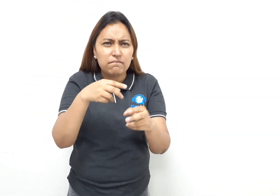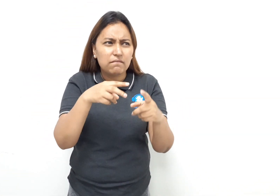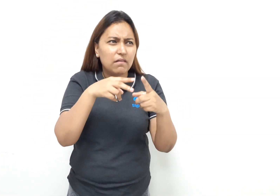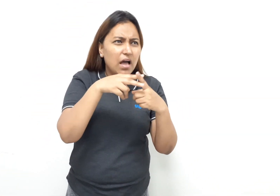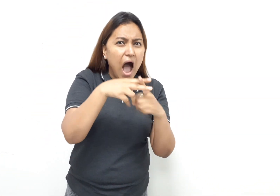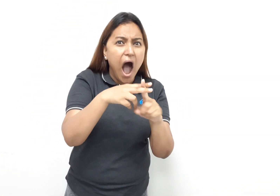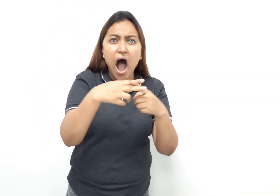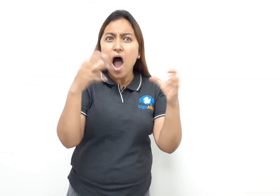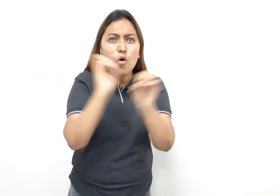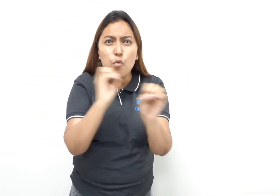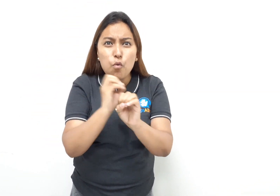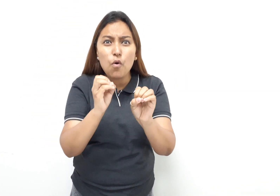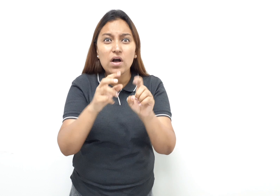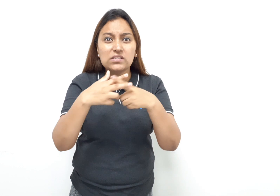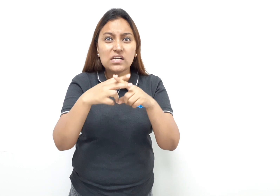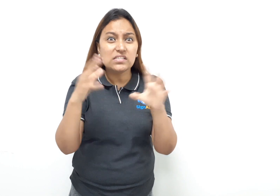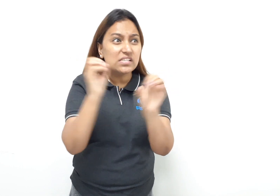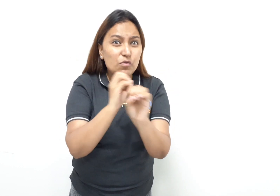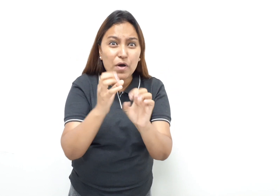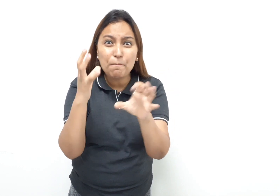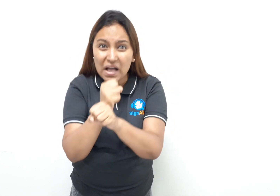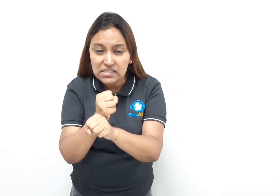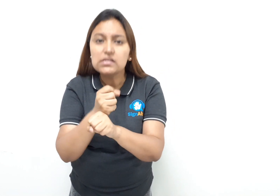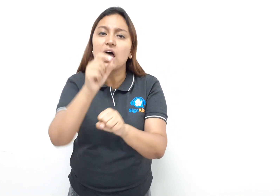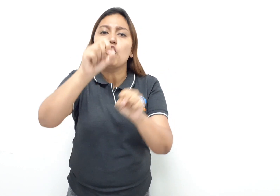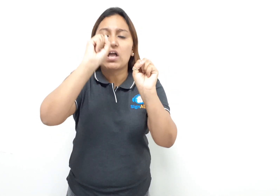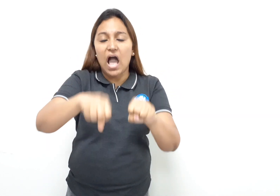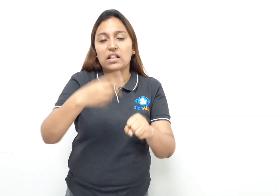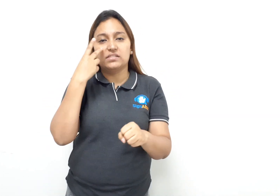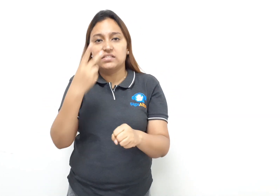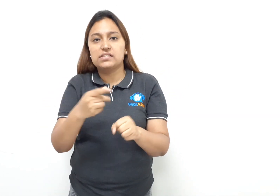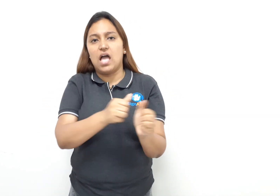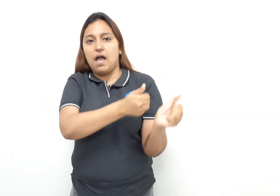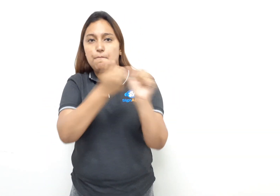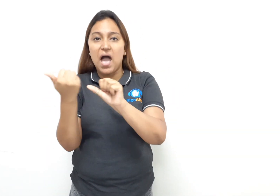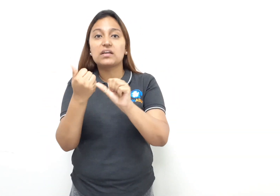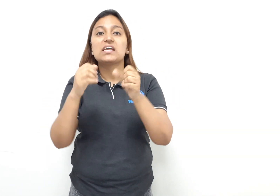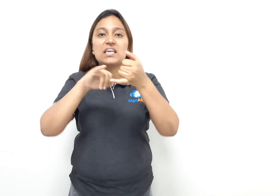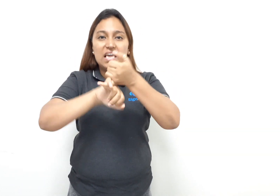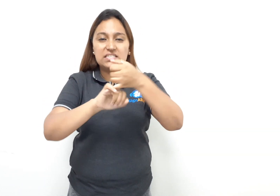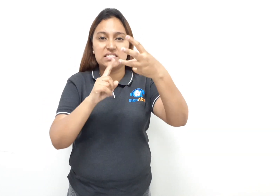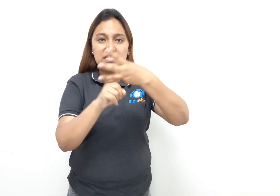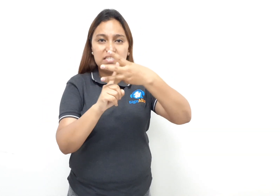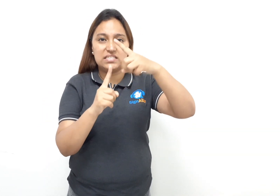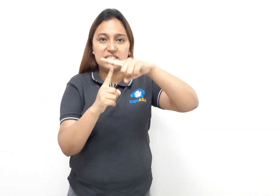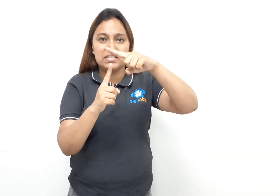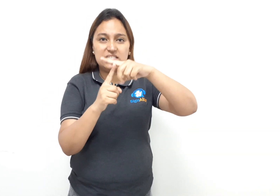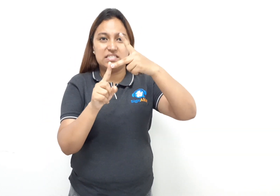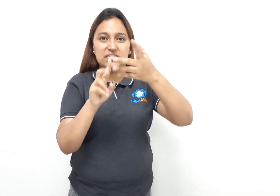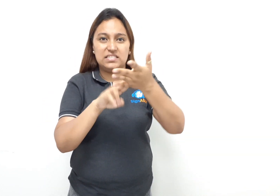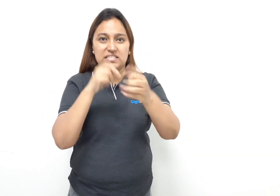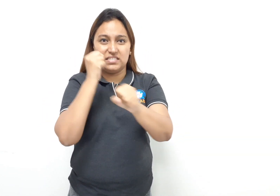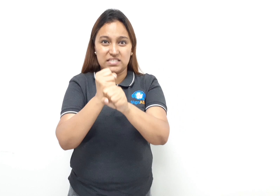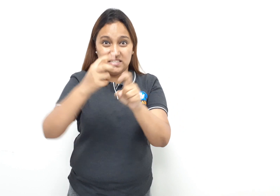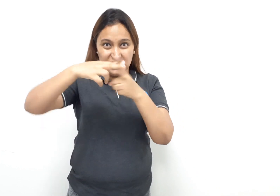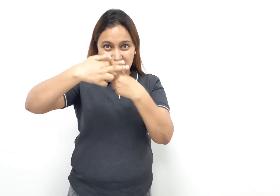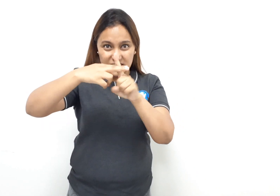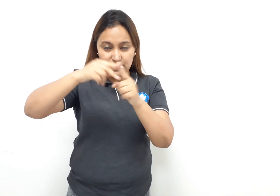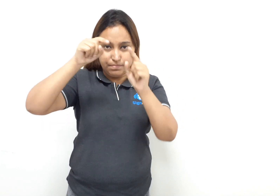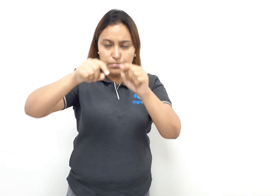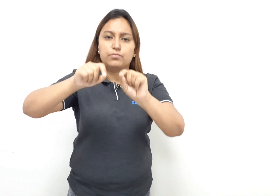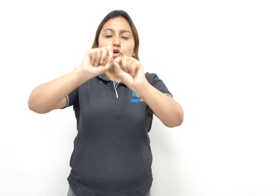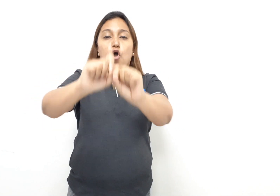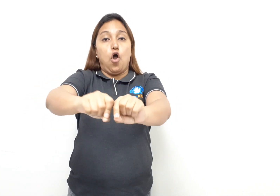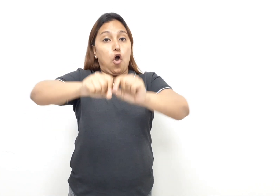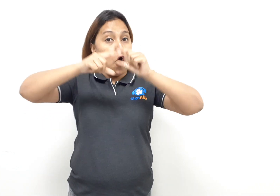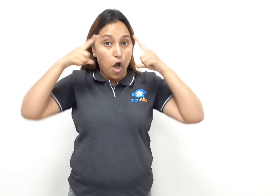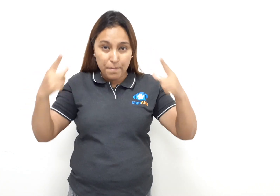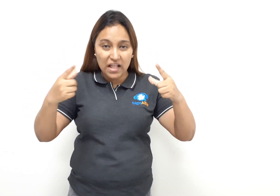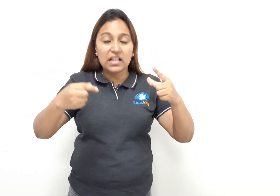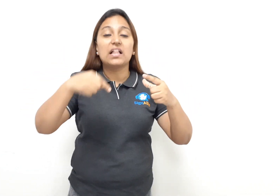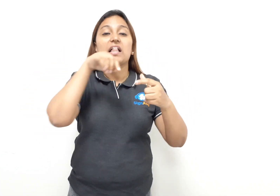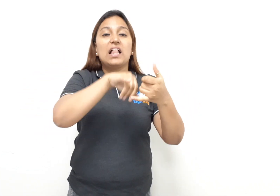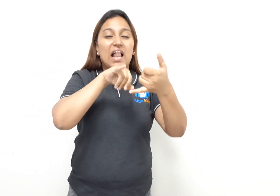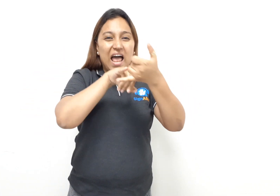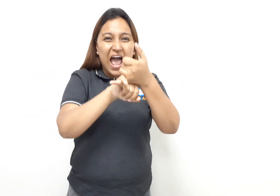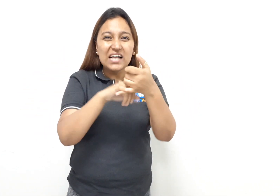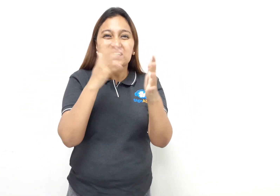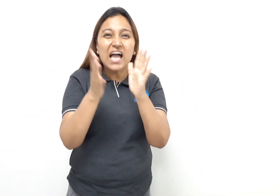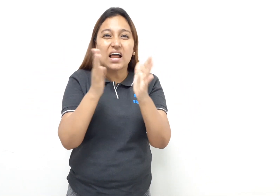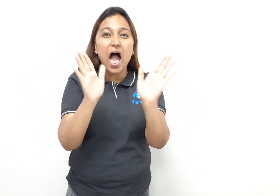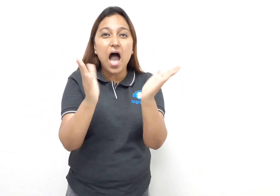If the app is not working, you can go back to your phone settings and open SignAble app.